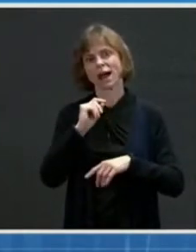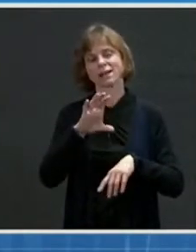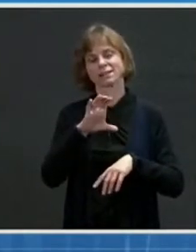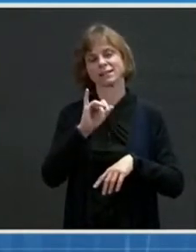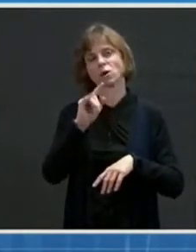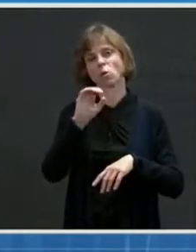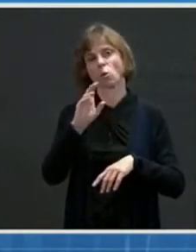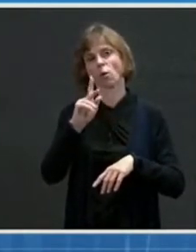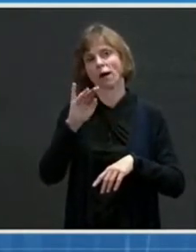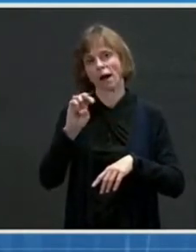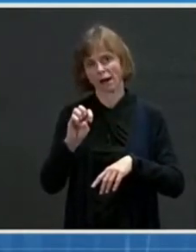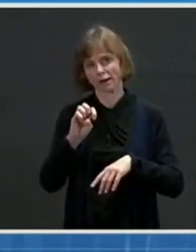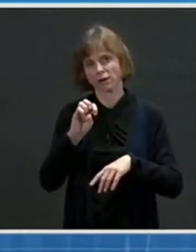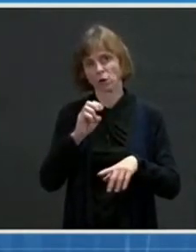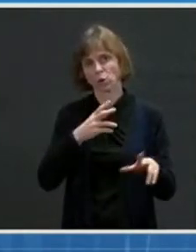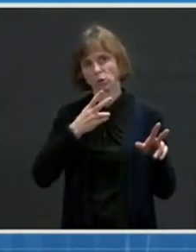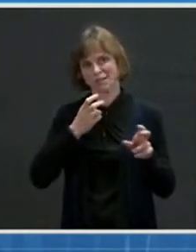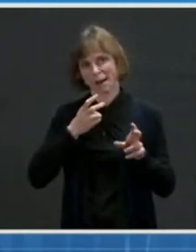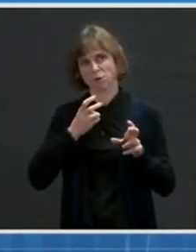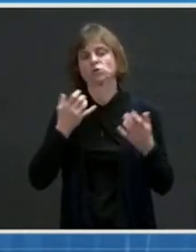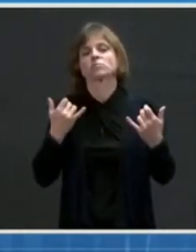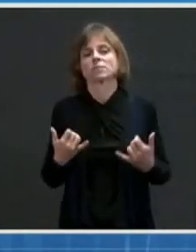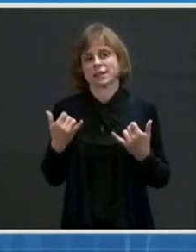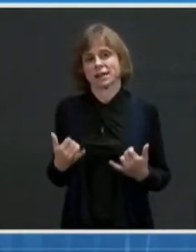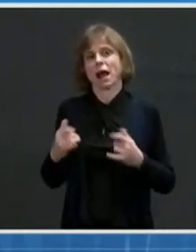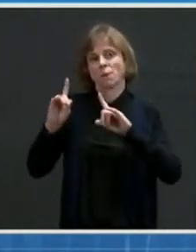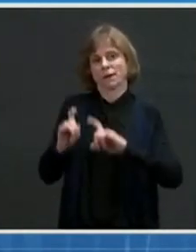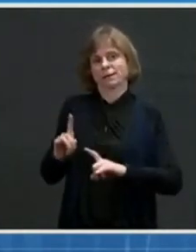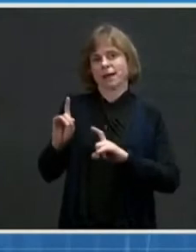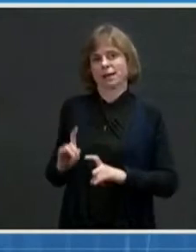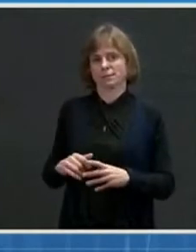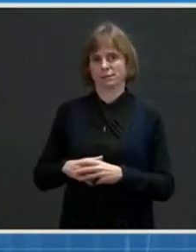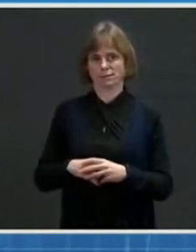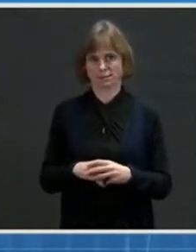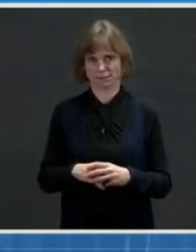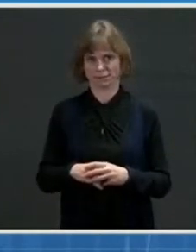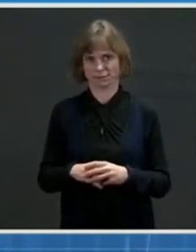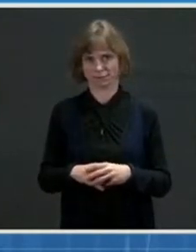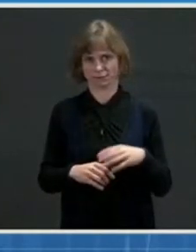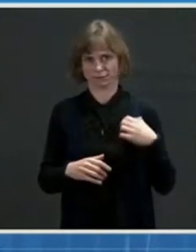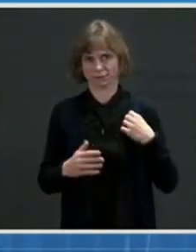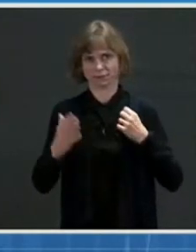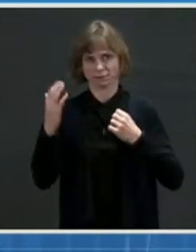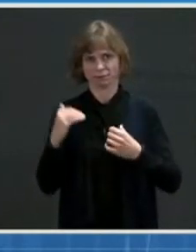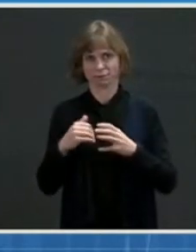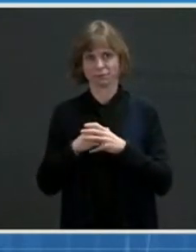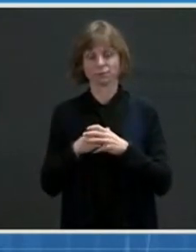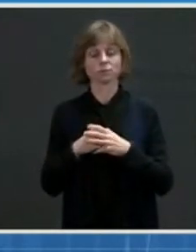INCLUDING THOSE THAT BLOCK A VARIETY OF RESCEPTERS ARE